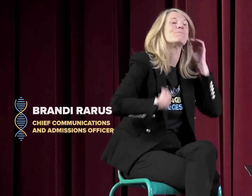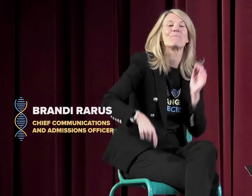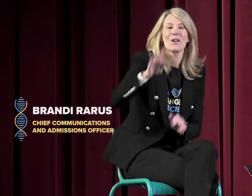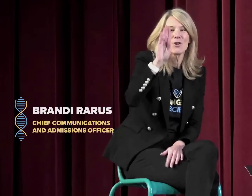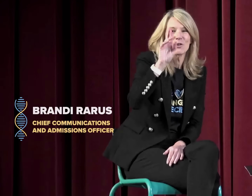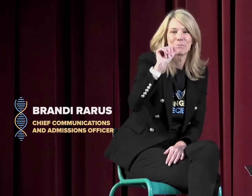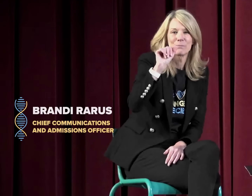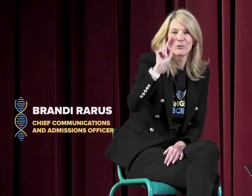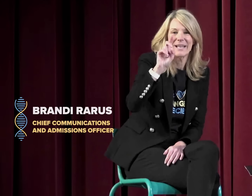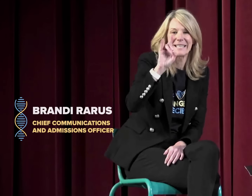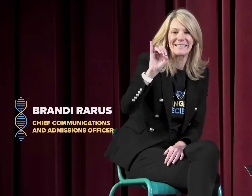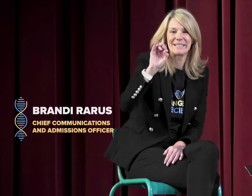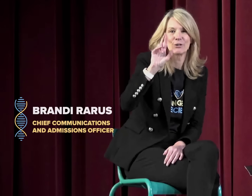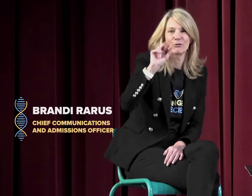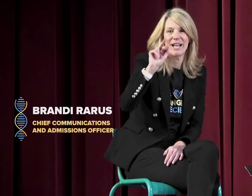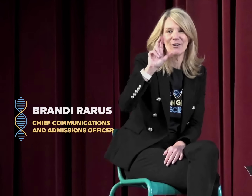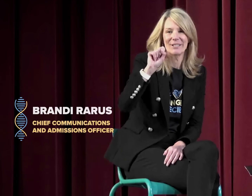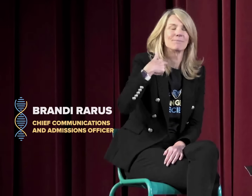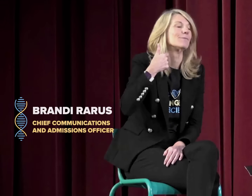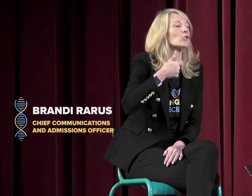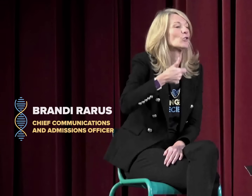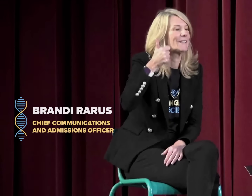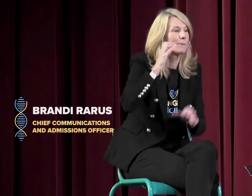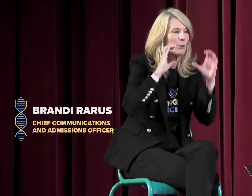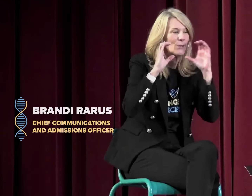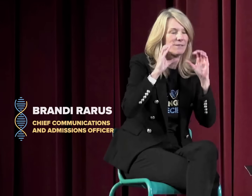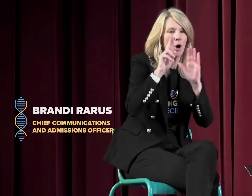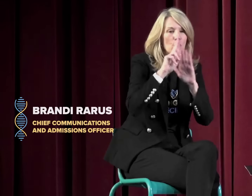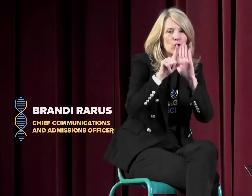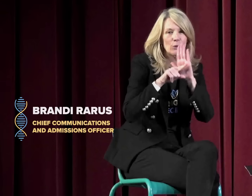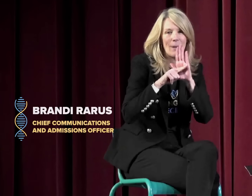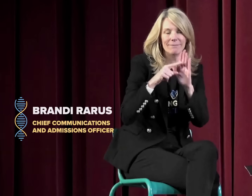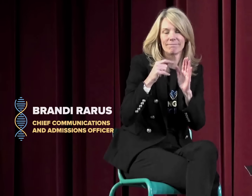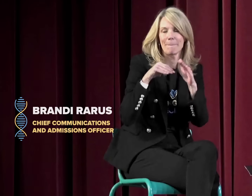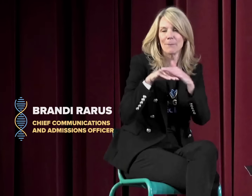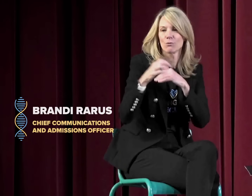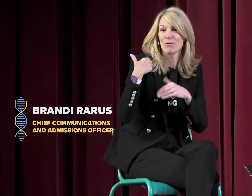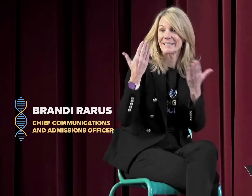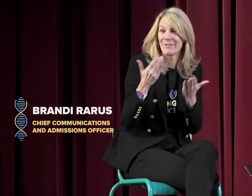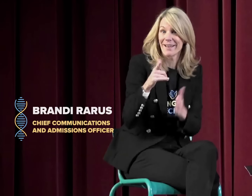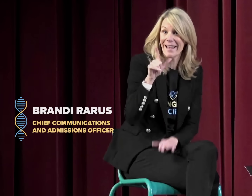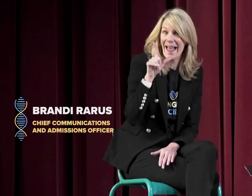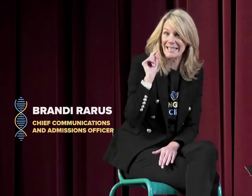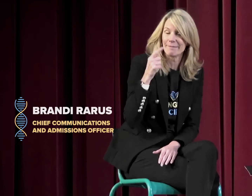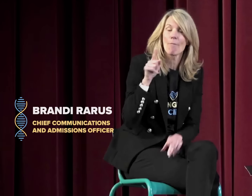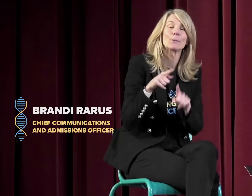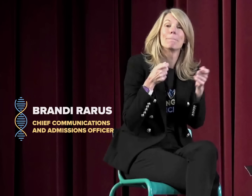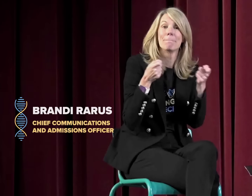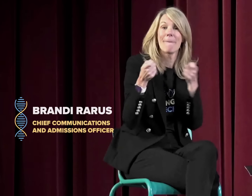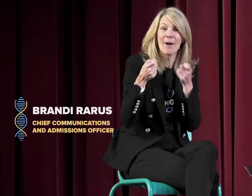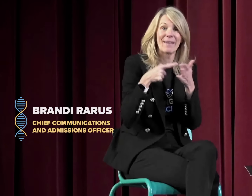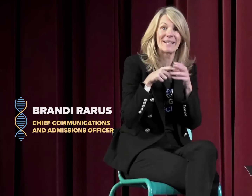I'm Brandi, Chief of Communications and Undergraduate Admissions.